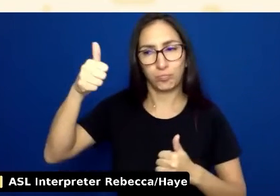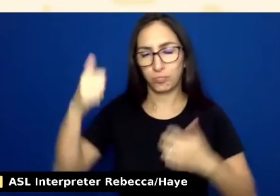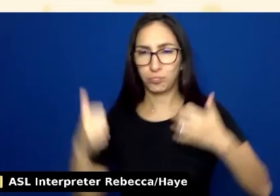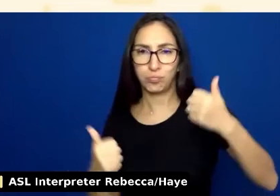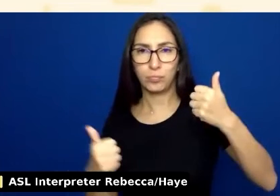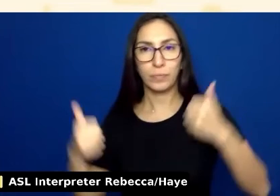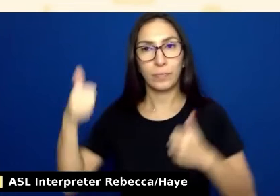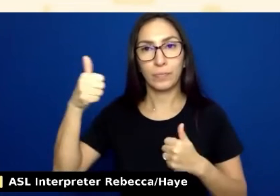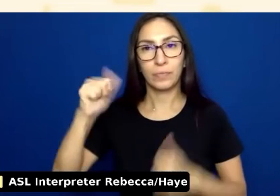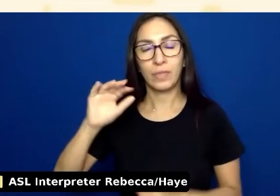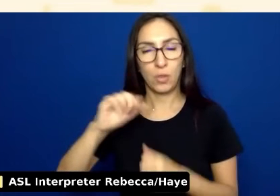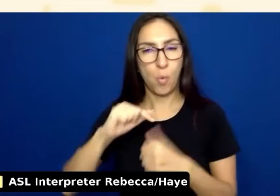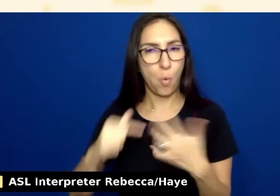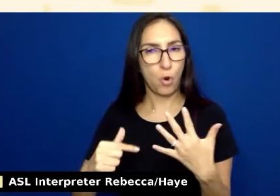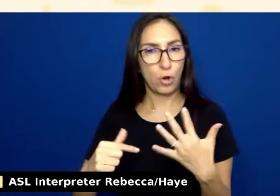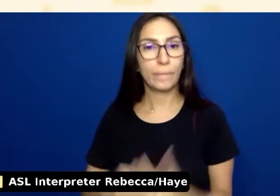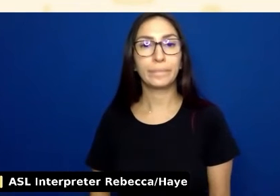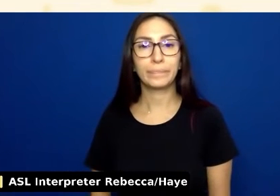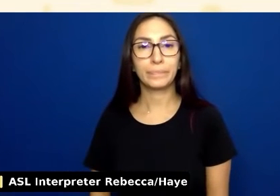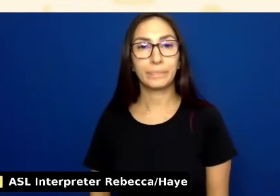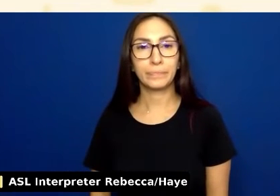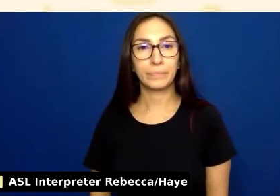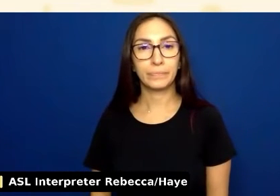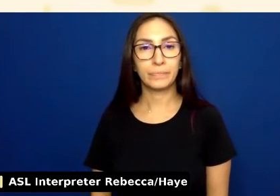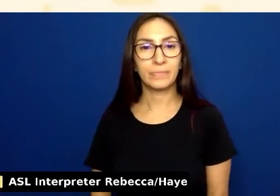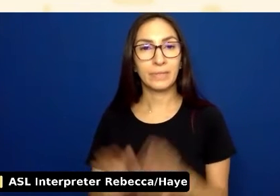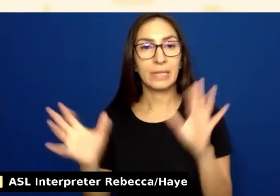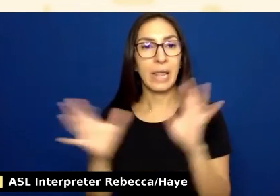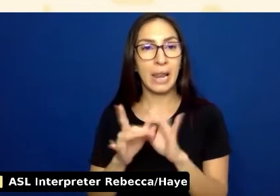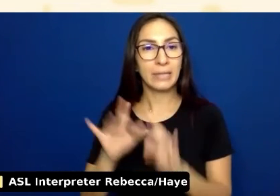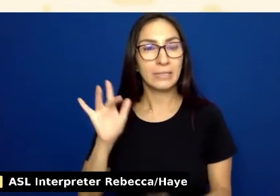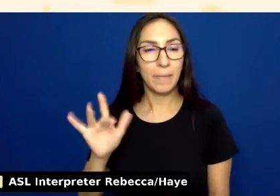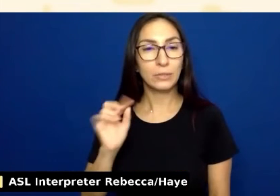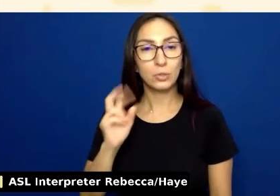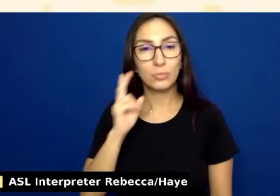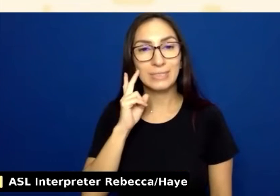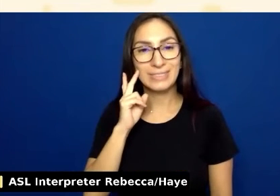if they have been (a) ordered using native markup,